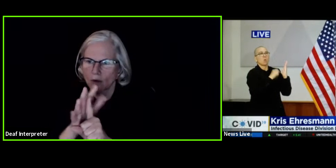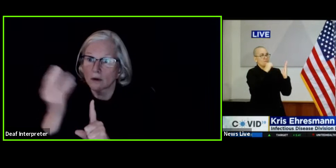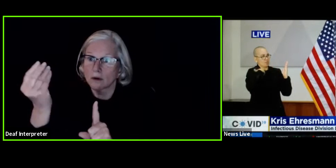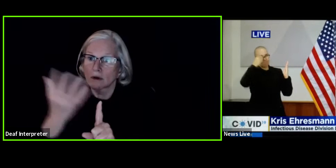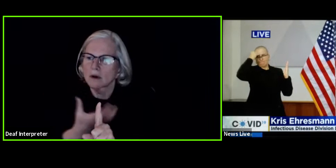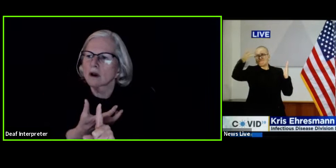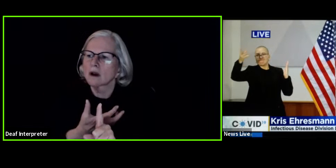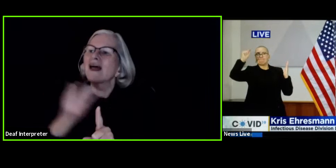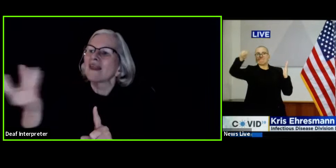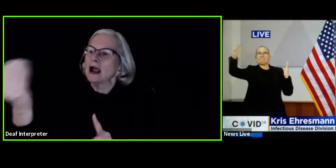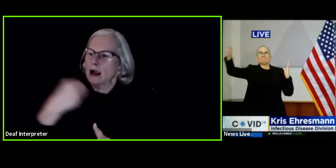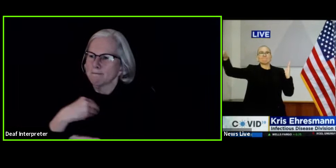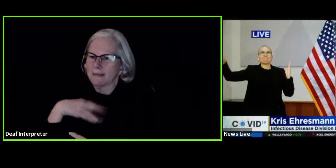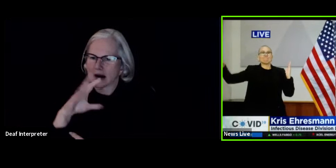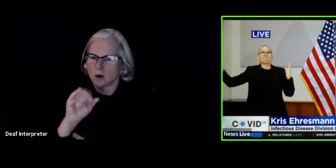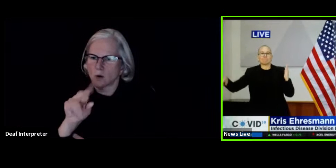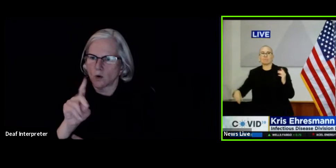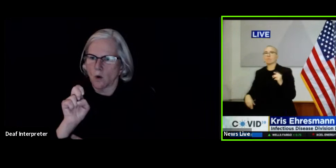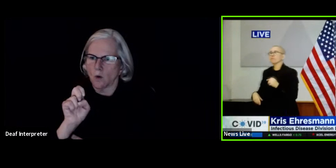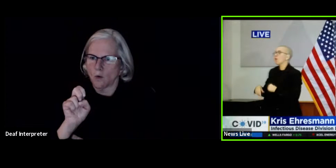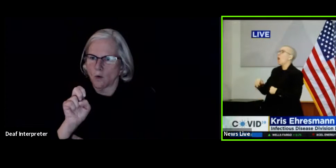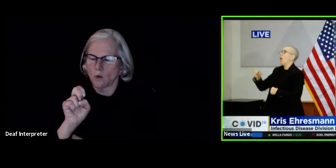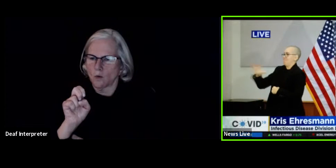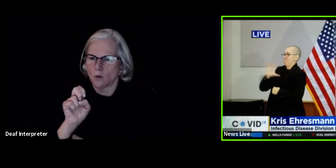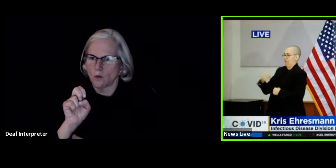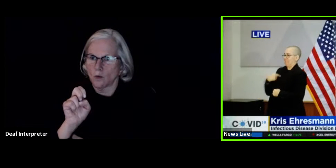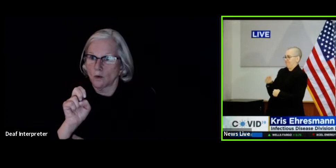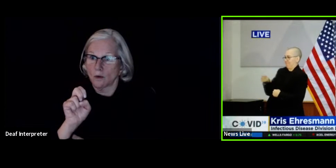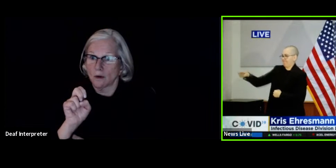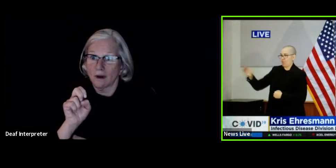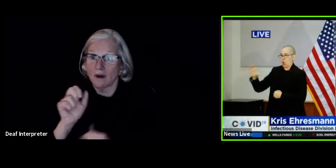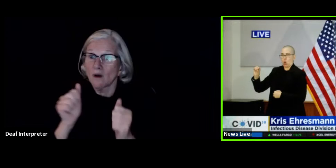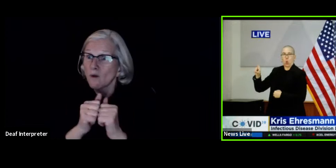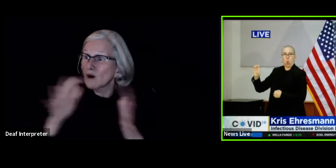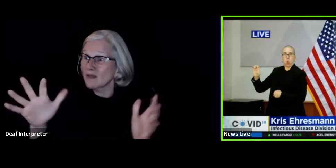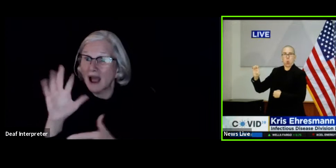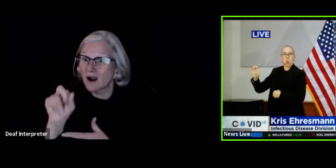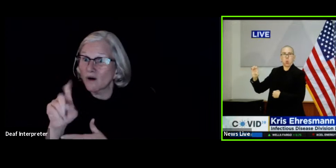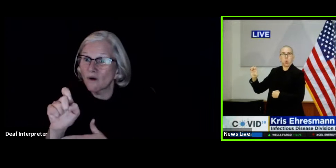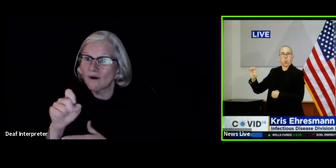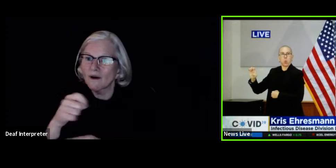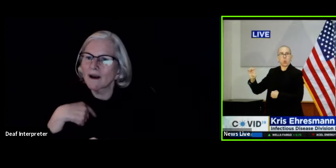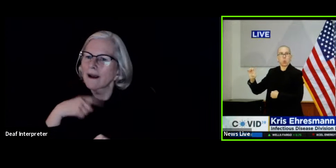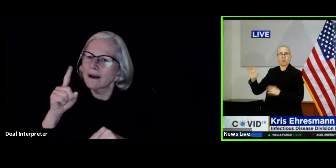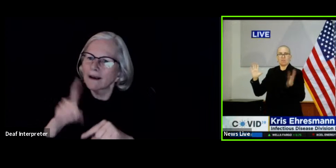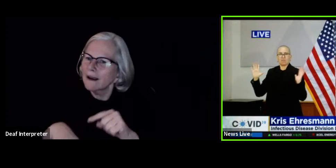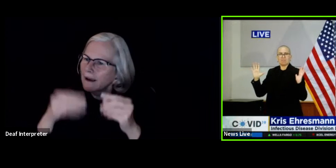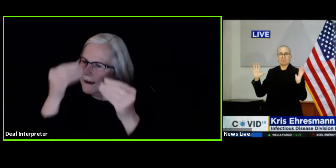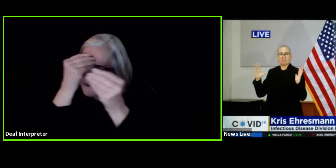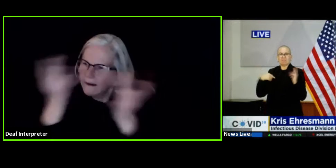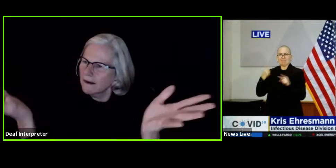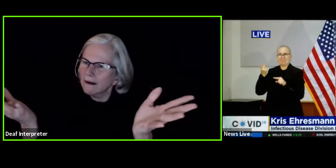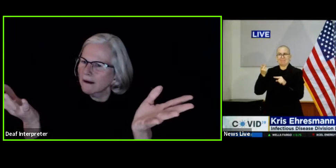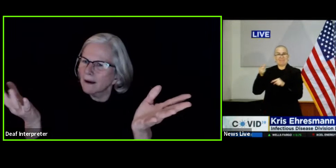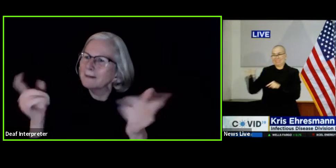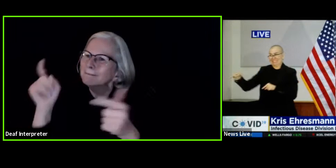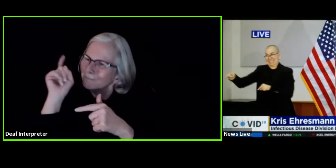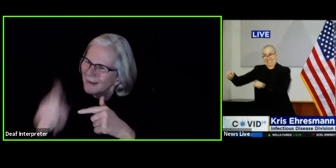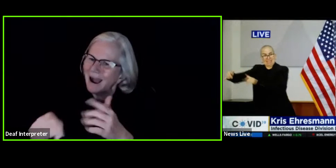ME A CODE. AND WITHOUT THAT CODE, I CAN'T NOTIFY PEOPLE. AND THE GOAL THEN IS THAT THE HEALTH DEPARTMENT HAS